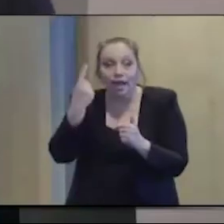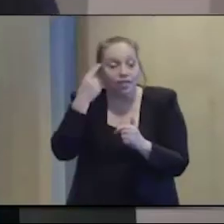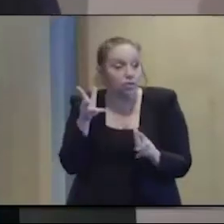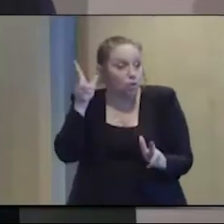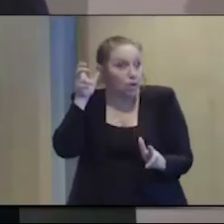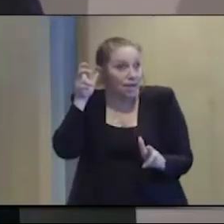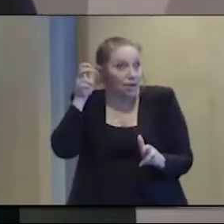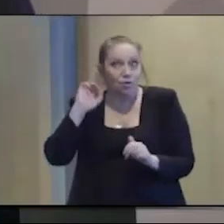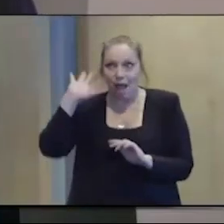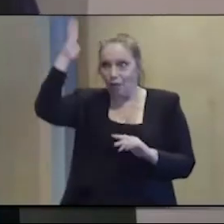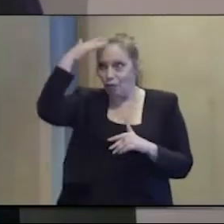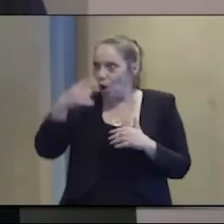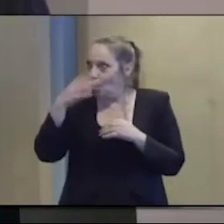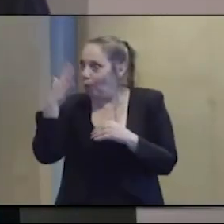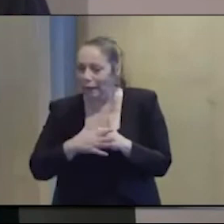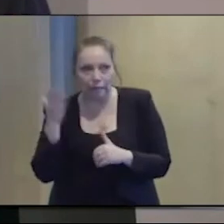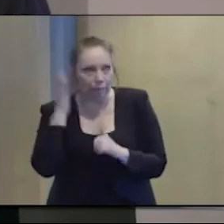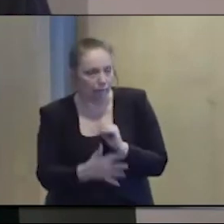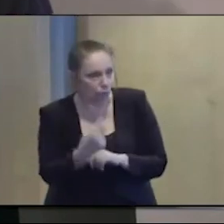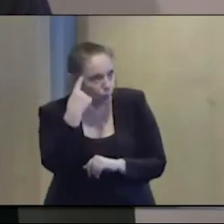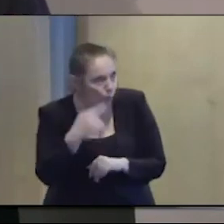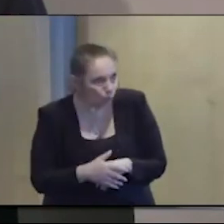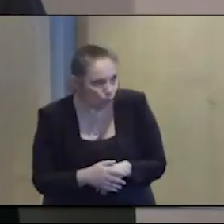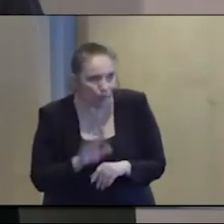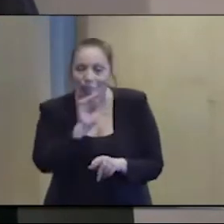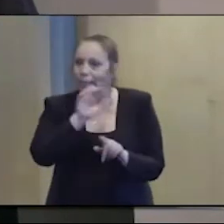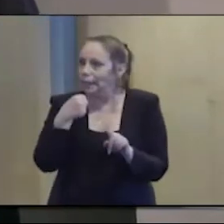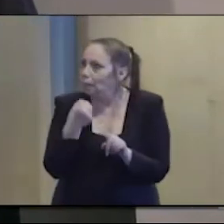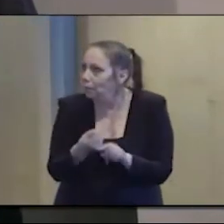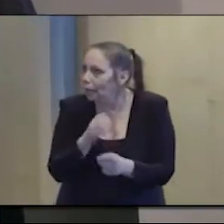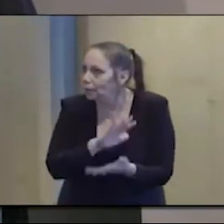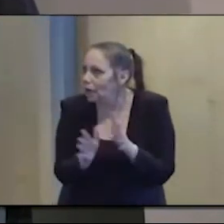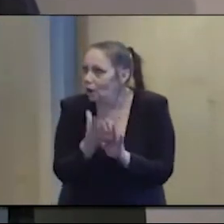the royal wedding and the implications for the way that we actually behave,